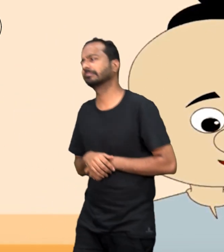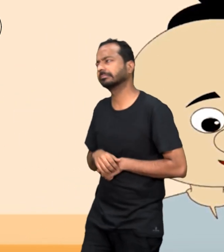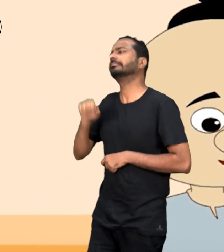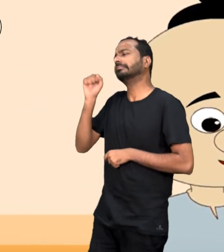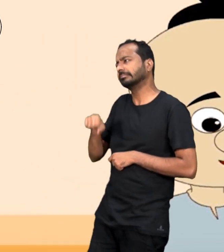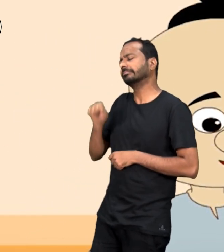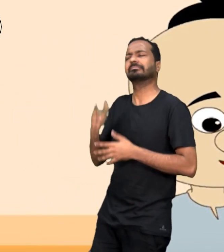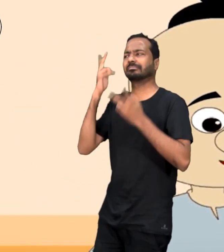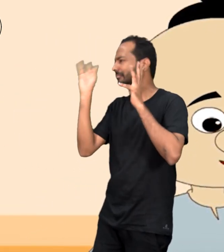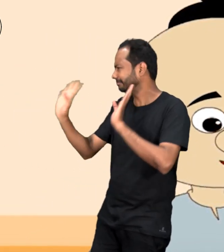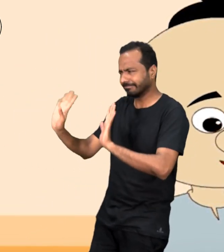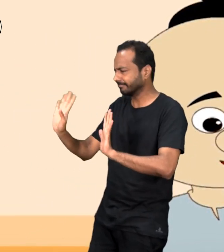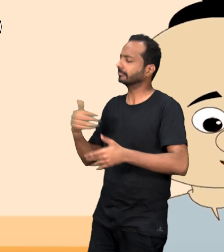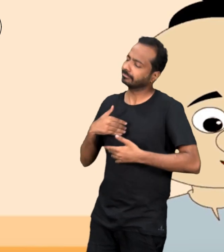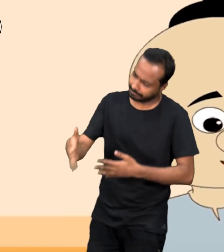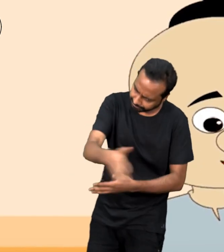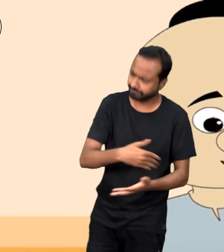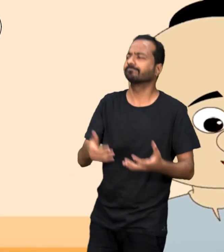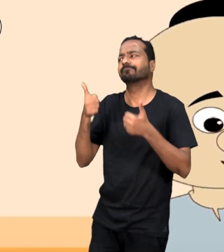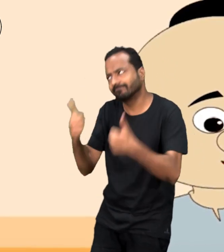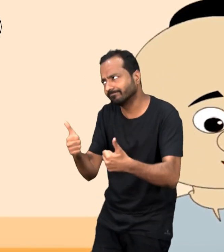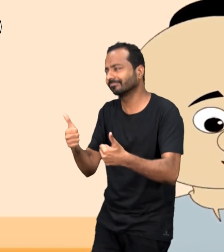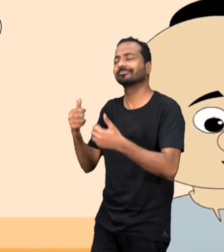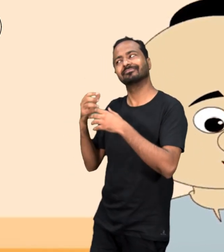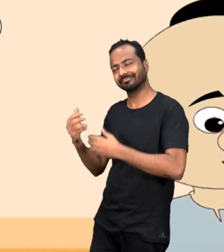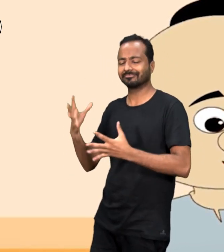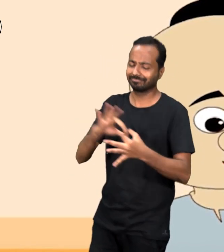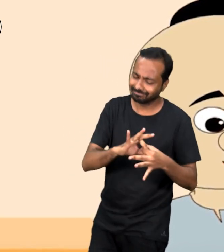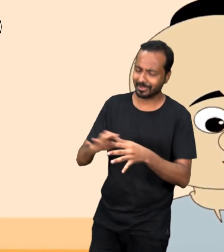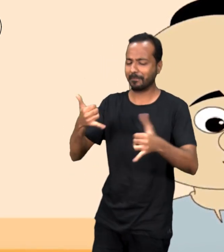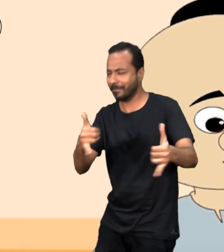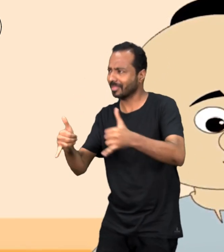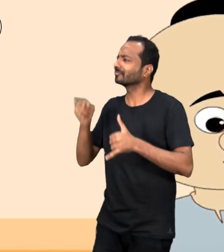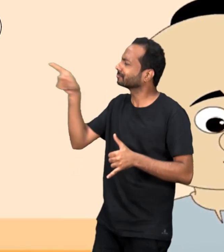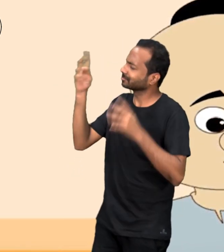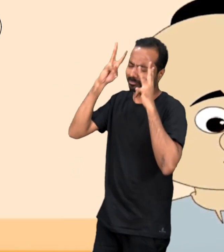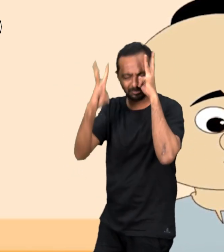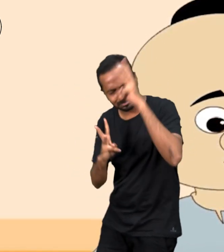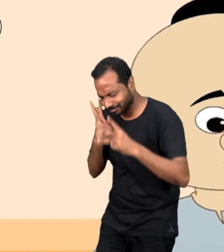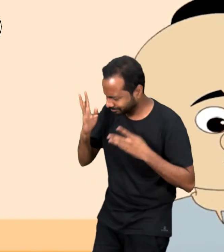No, this will not happen. You don't worry. They will play together, nothing will happen.